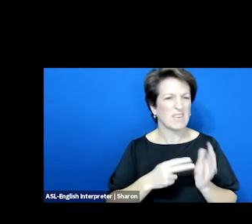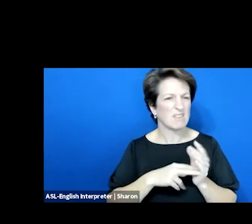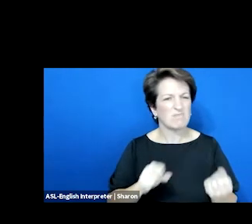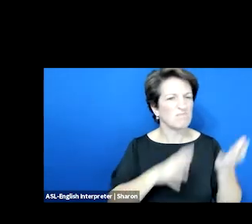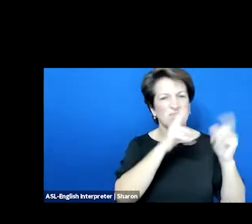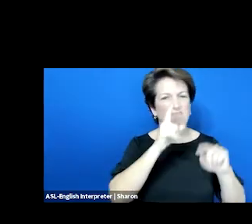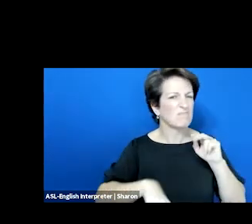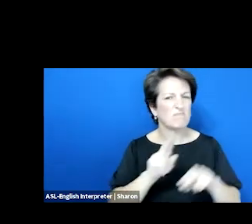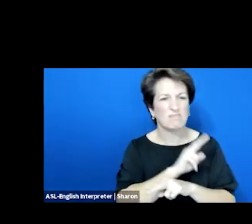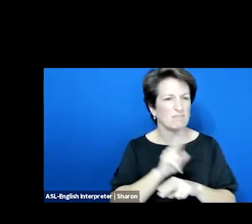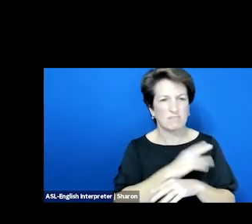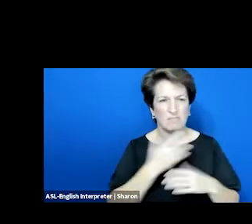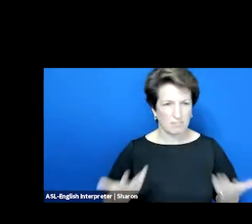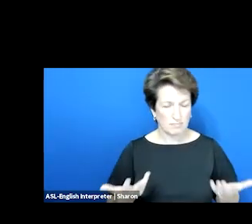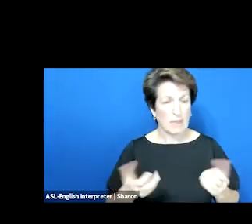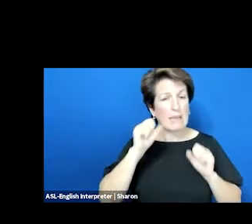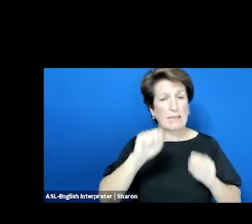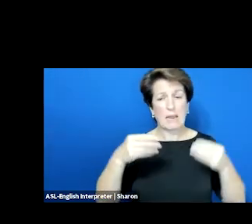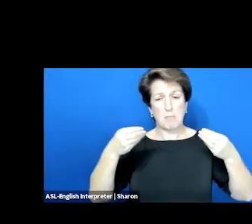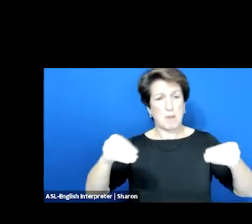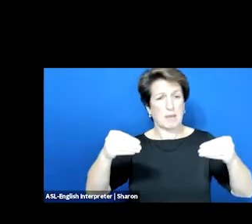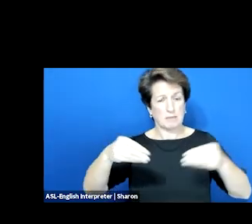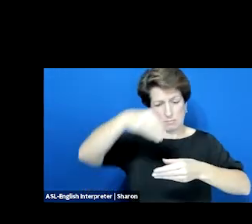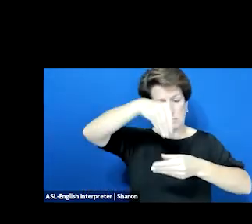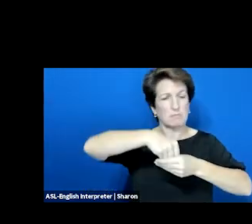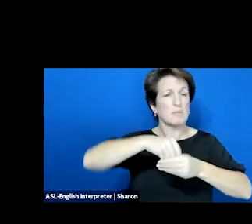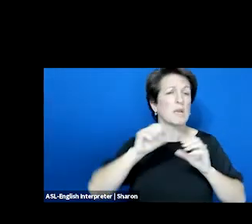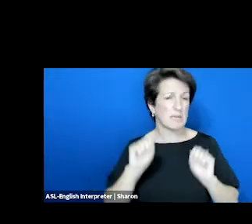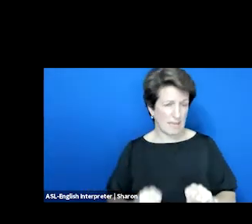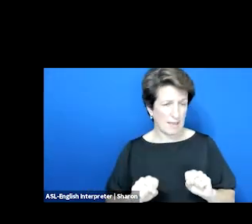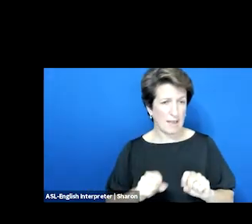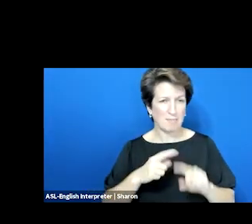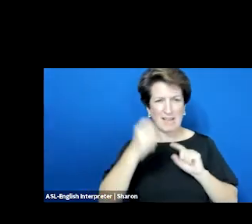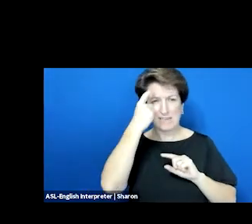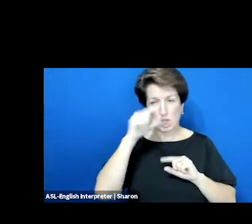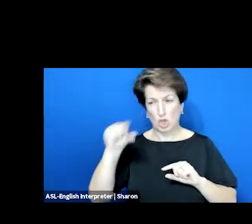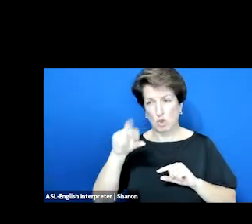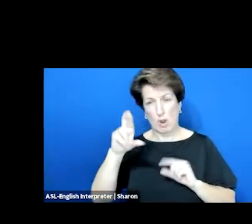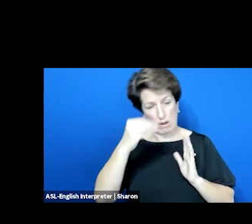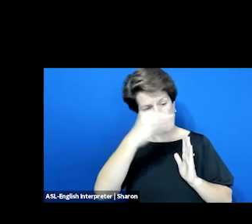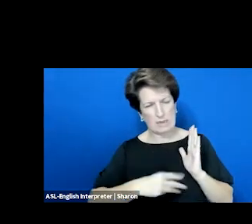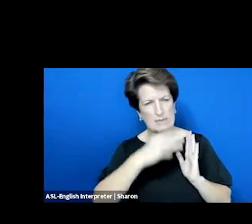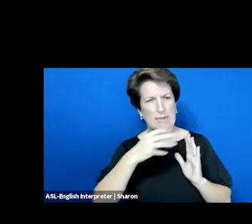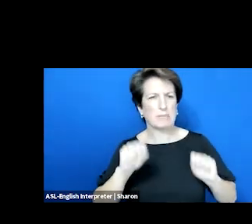vaccination portal that I mentioned, another jurisdiction, or an indigenous health